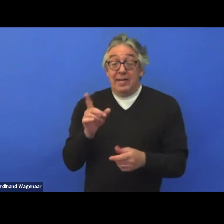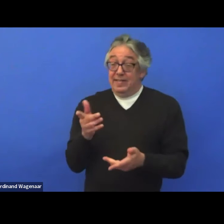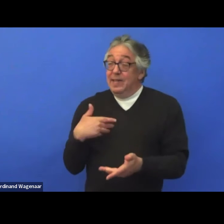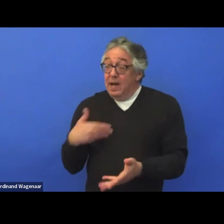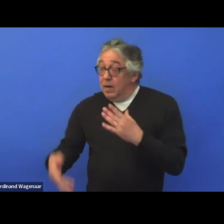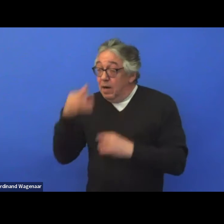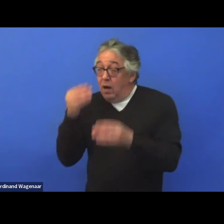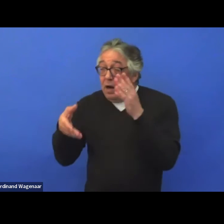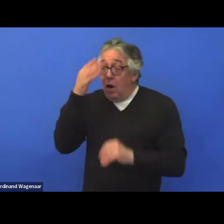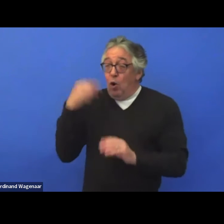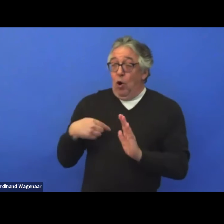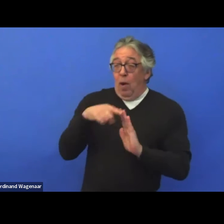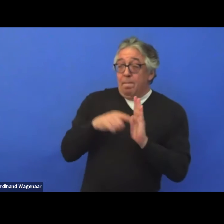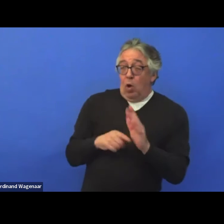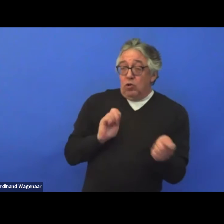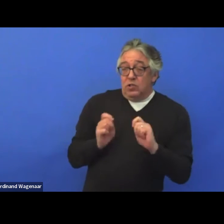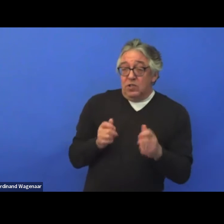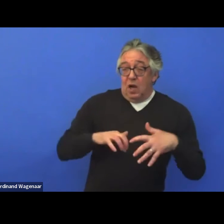to accommodate persons with disabilities.